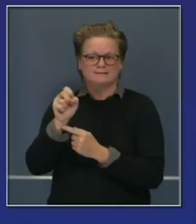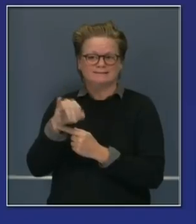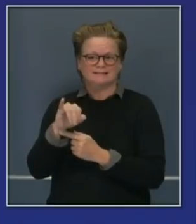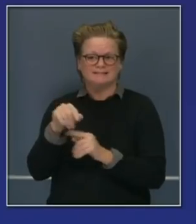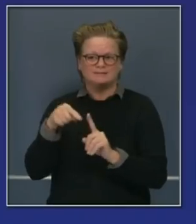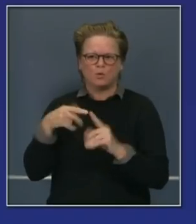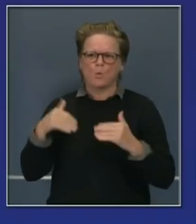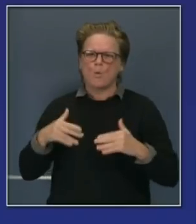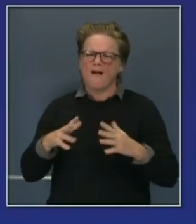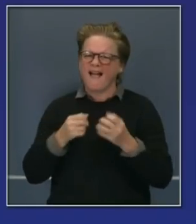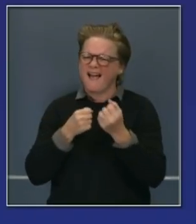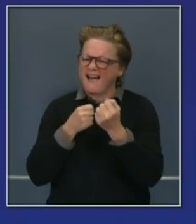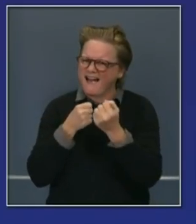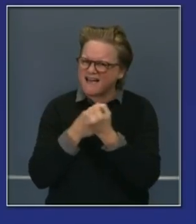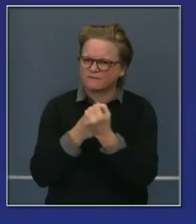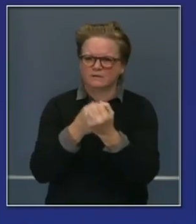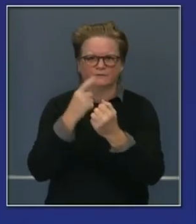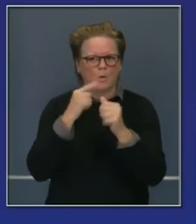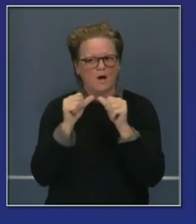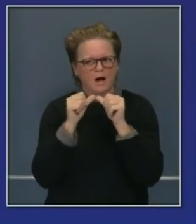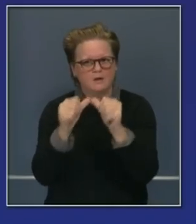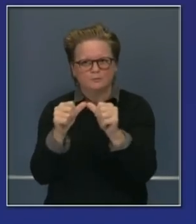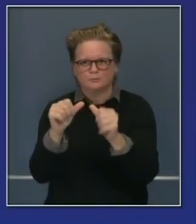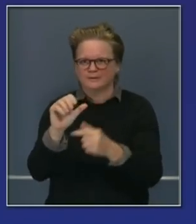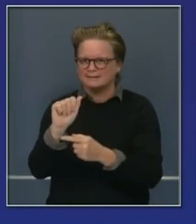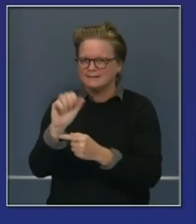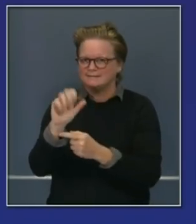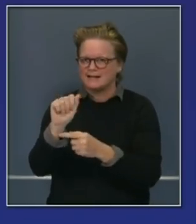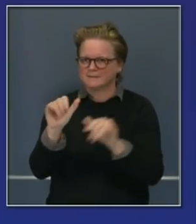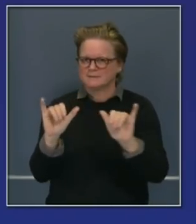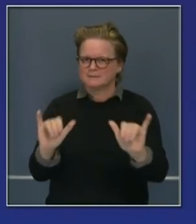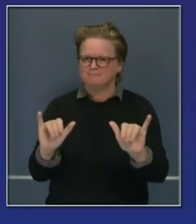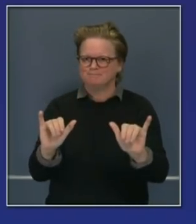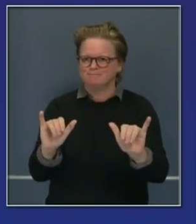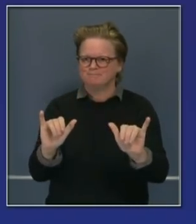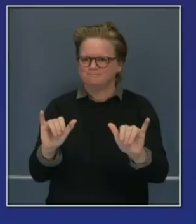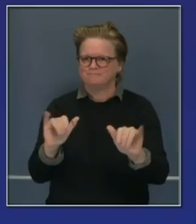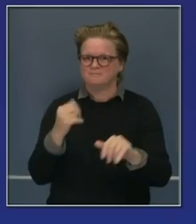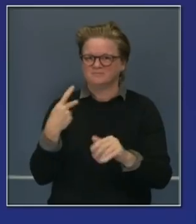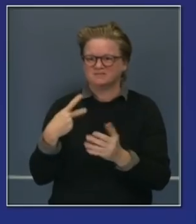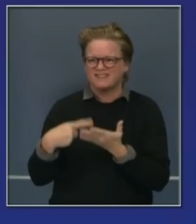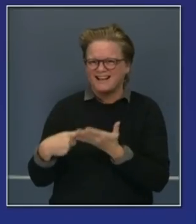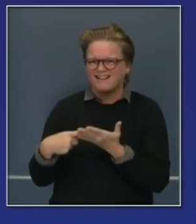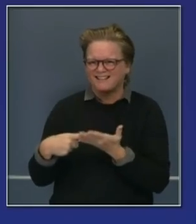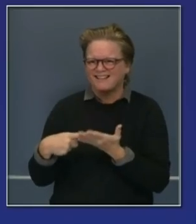INCREDIBLE SUPPORT, OUR OWN SPEAKER NANCY PELOSI. THIS WOULD NOT AND COULD NOT HAVE